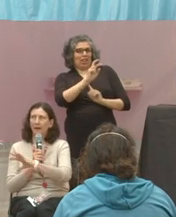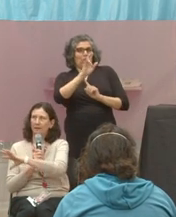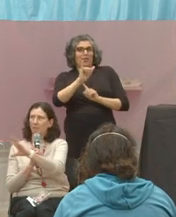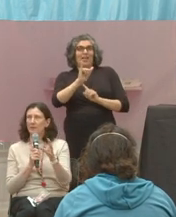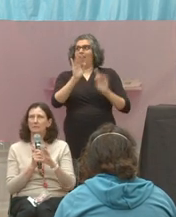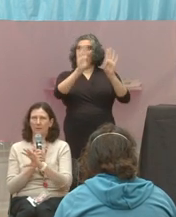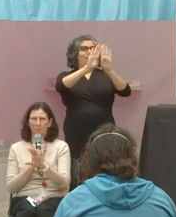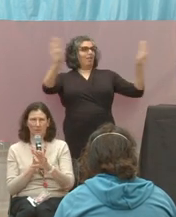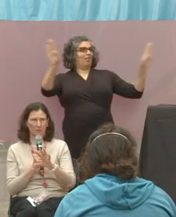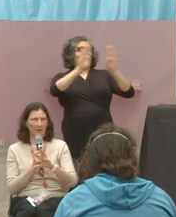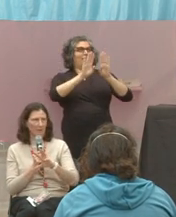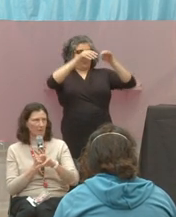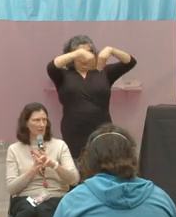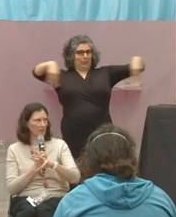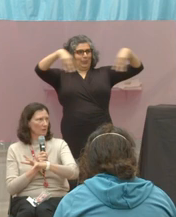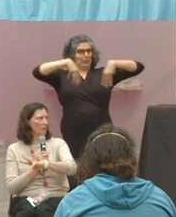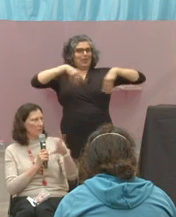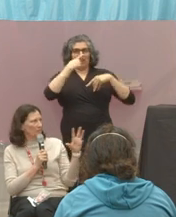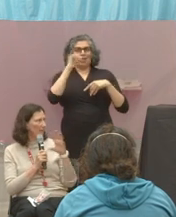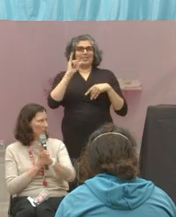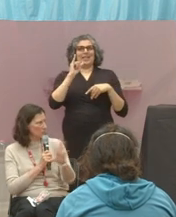back and reads like a picture gallery. But we've taken those